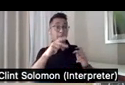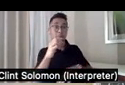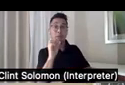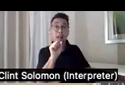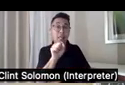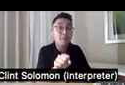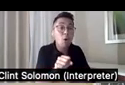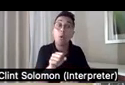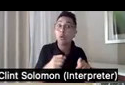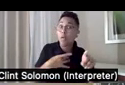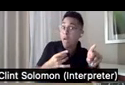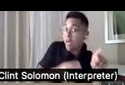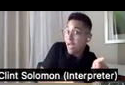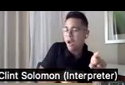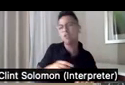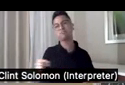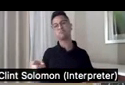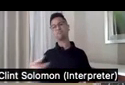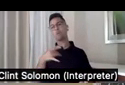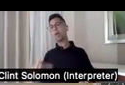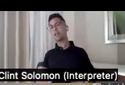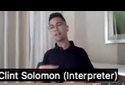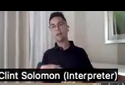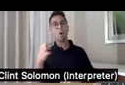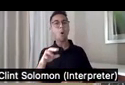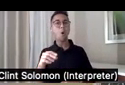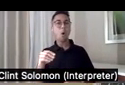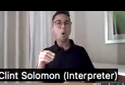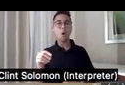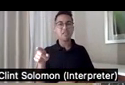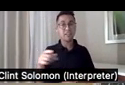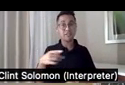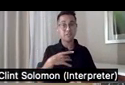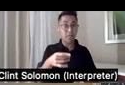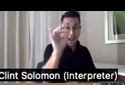really likes to help them out or they wiggle that one dramatically and then the next one not at